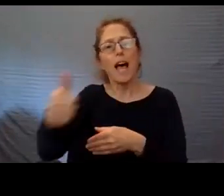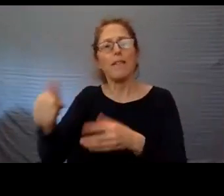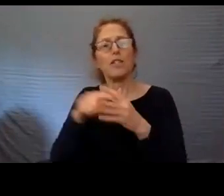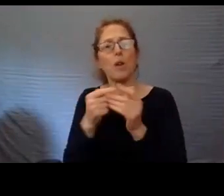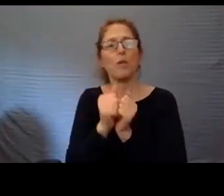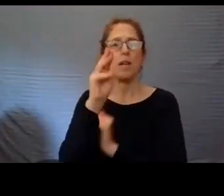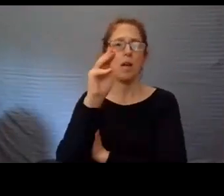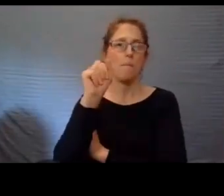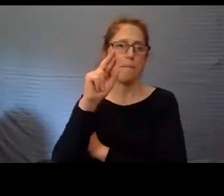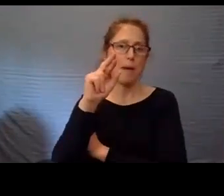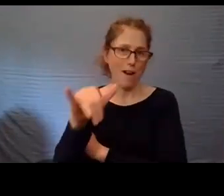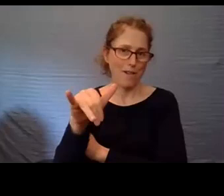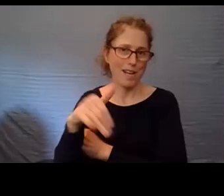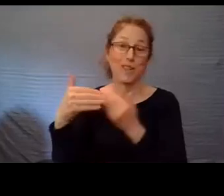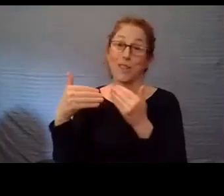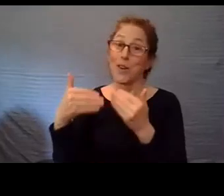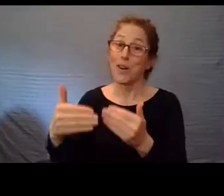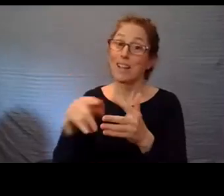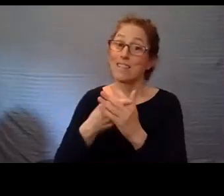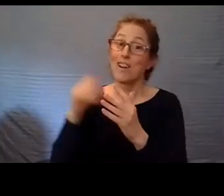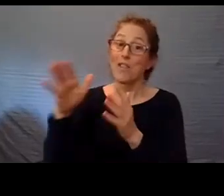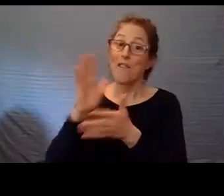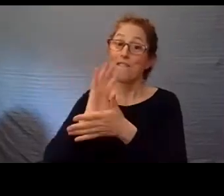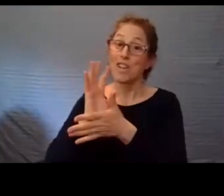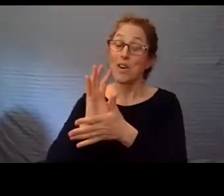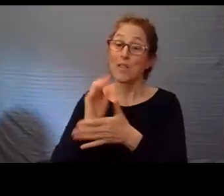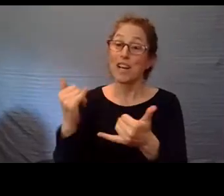Let me go ahead and start your video, if that's all right.